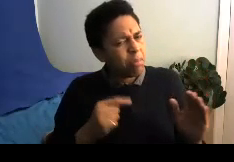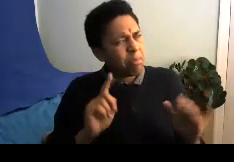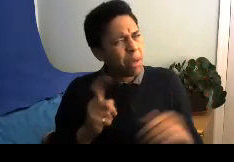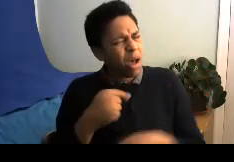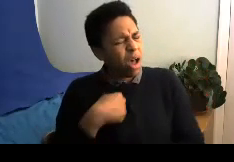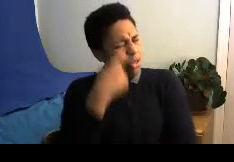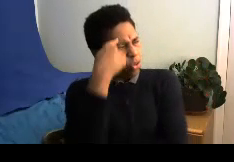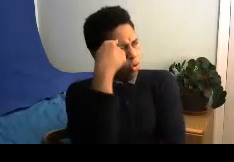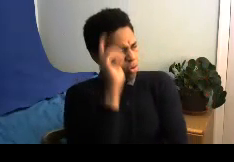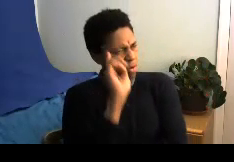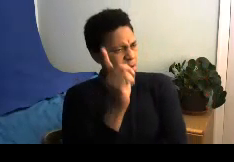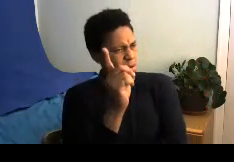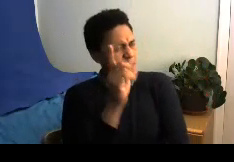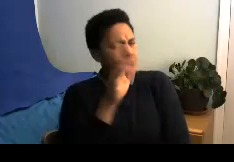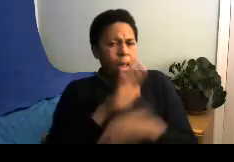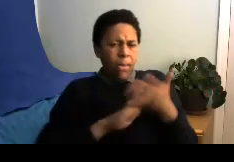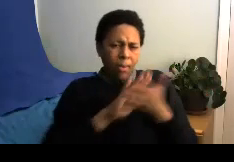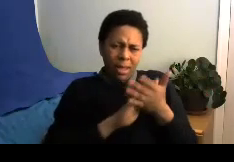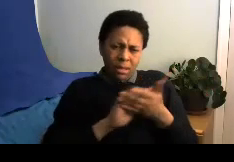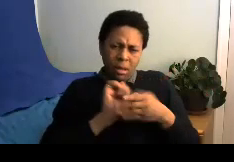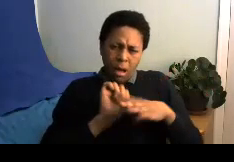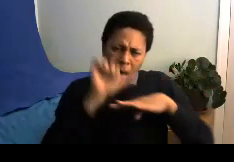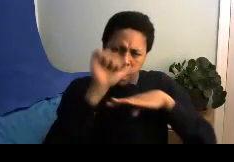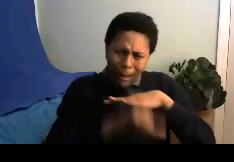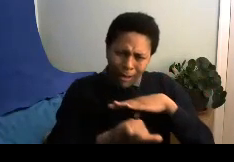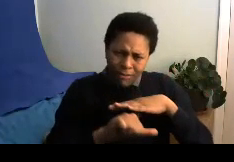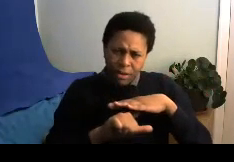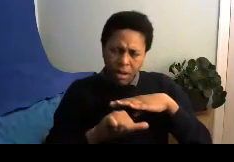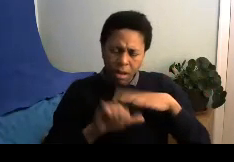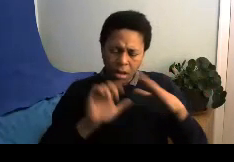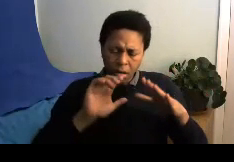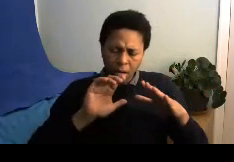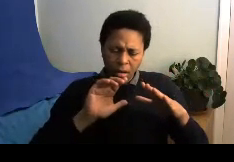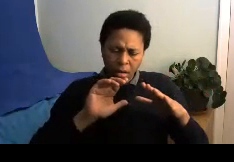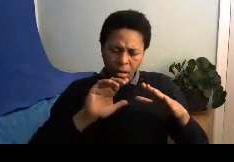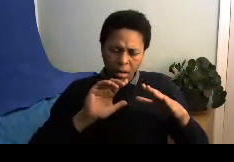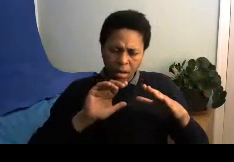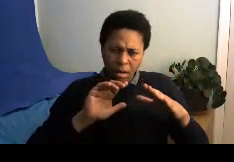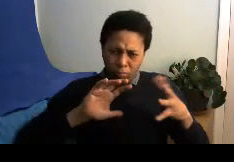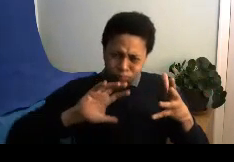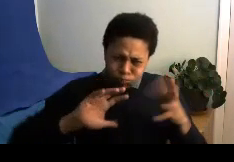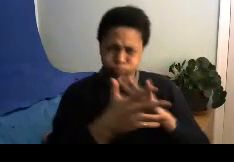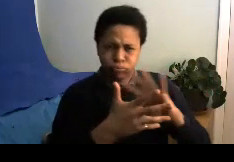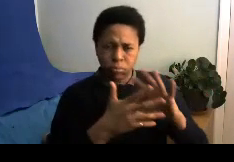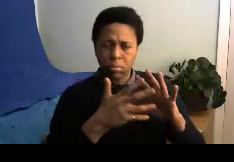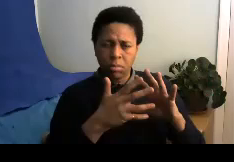like after Armageddon, we're gonna have to bury like, yeah, 6